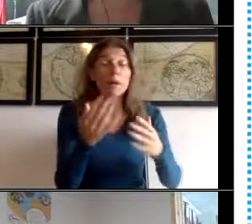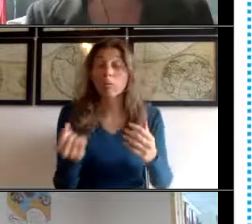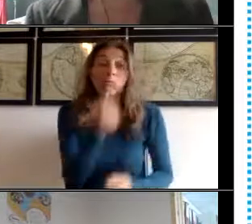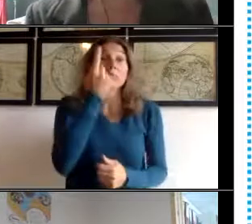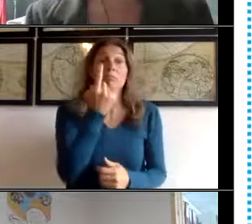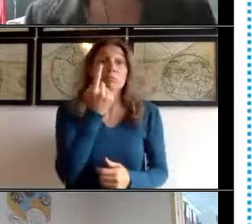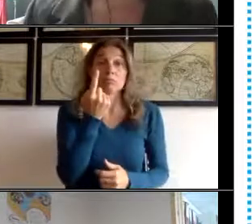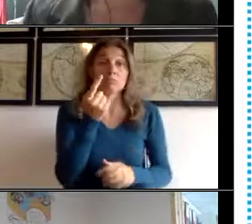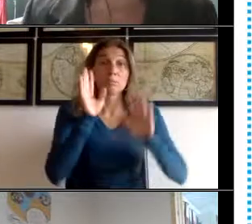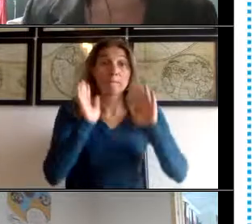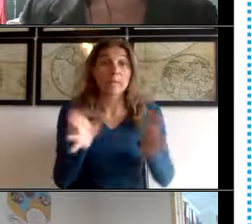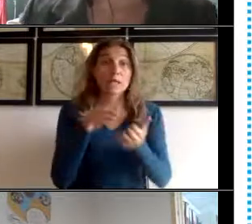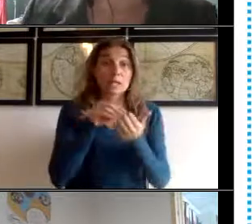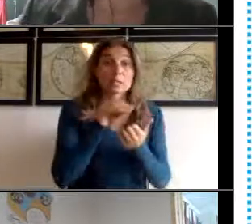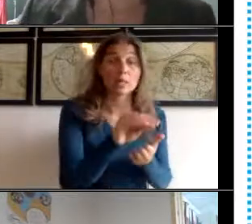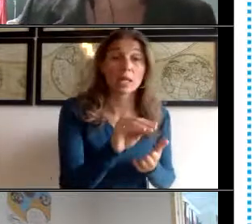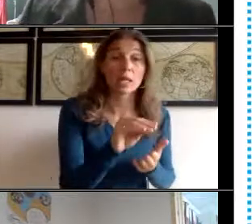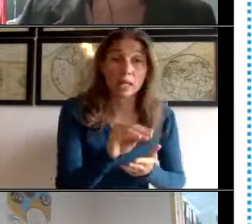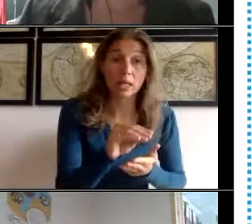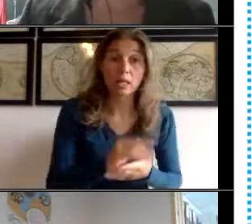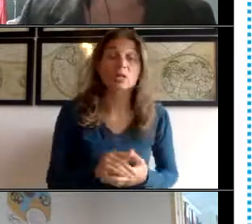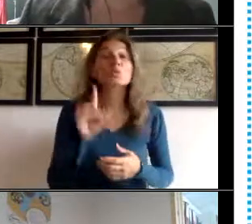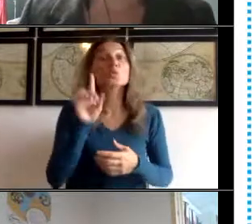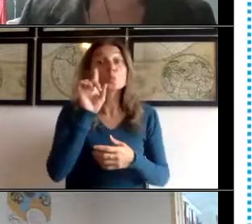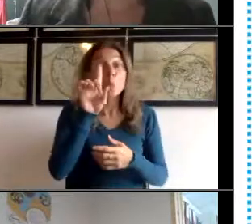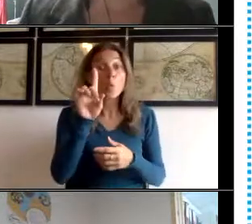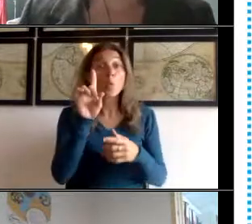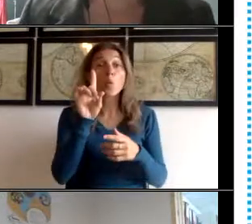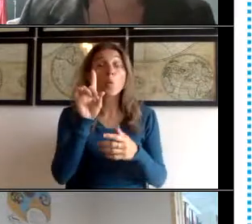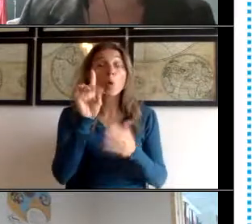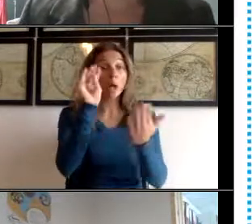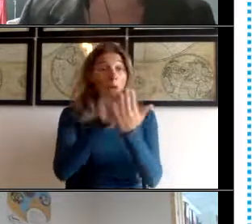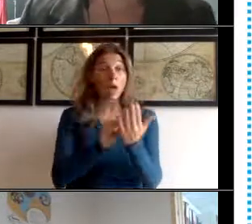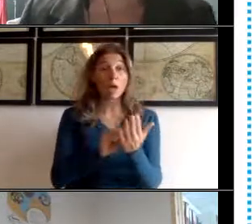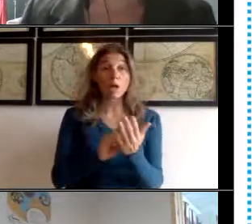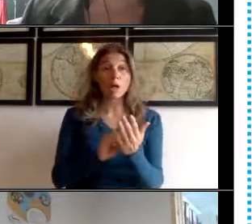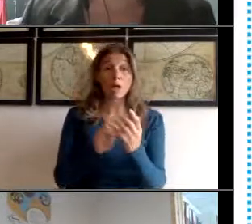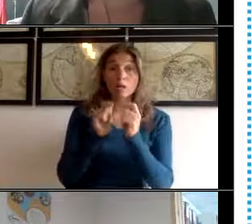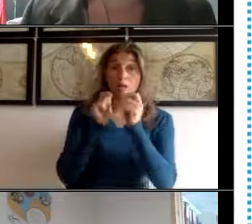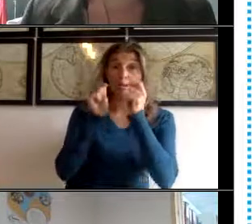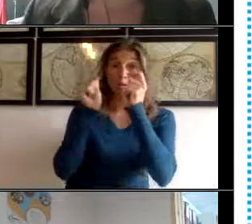And once the application process is over and the candidate is selected,